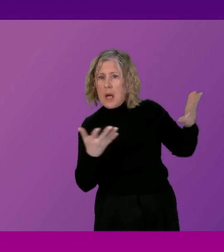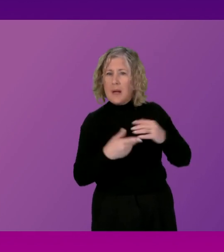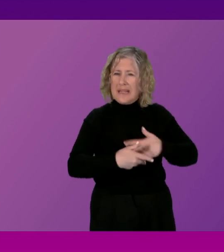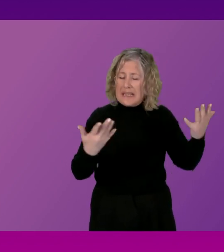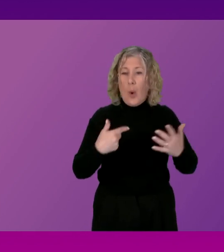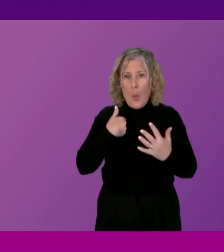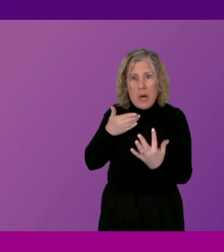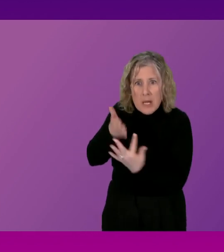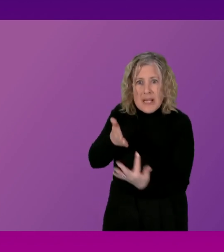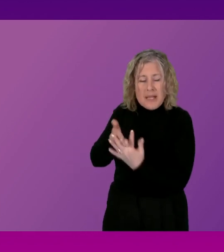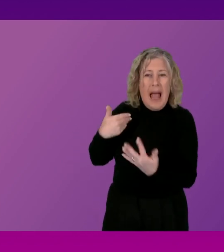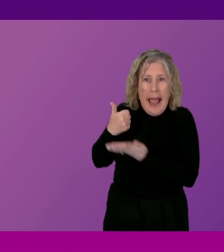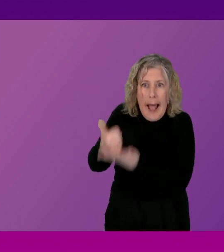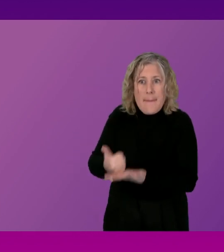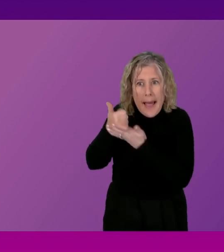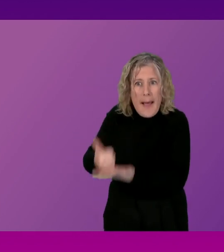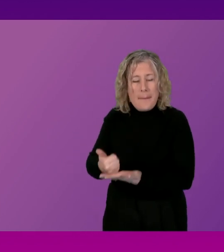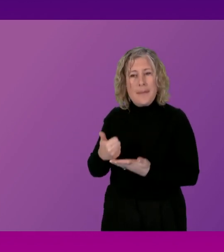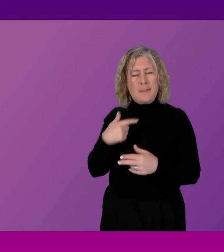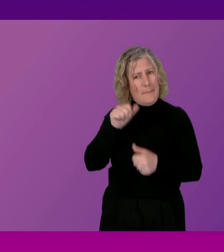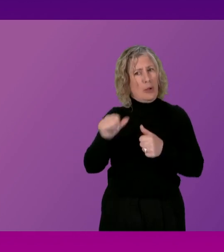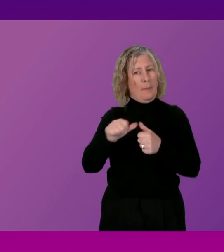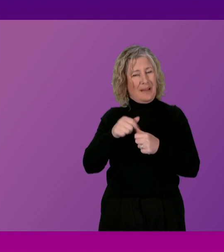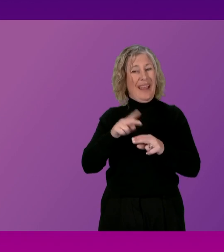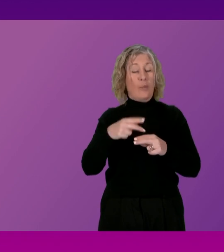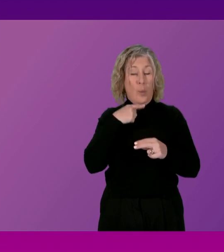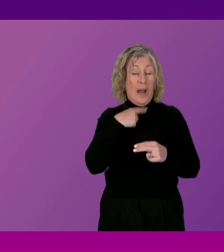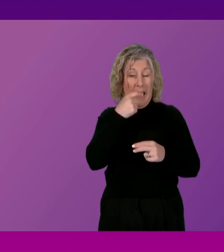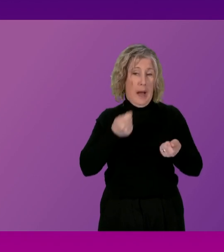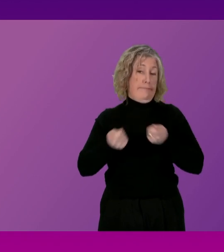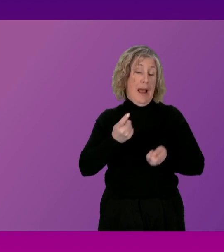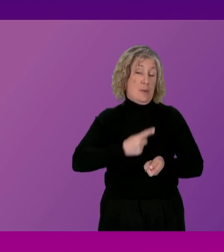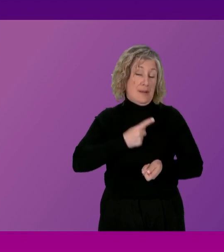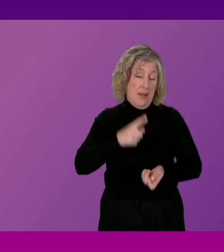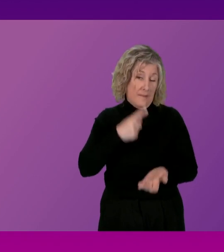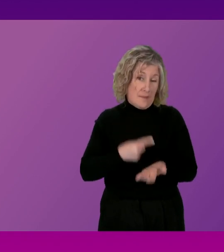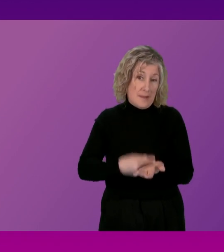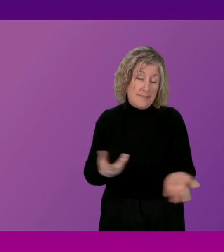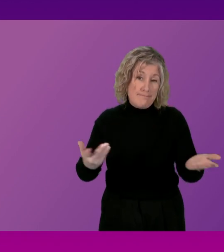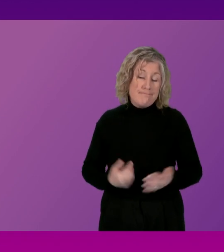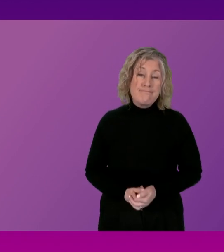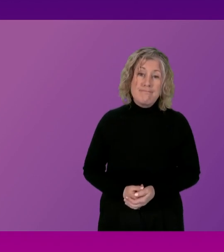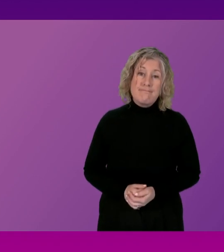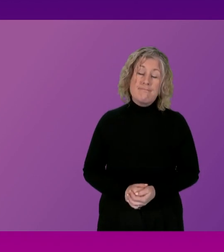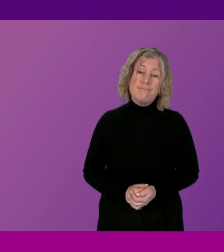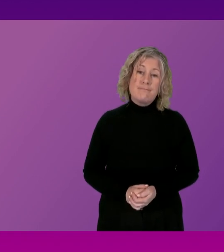It would be far better if we had the powers in our own hands.